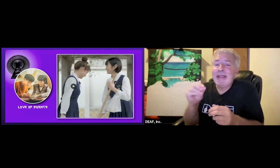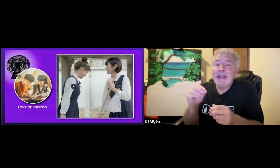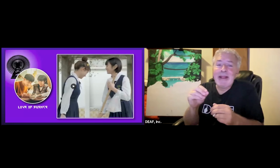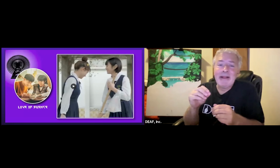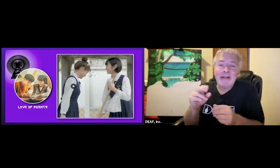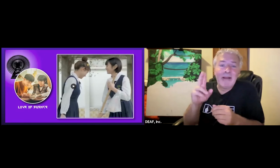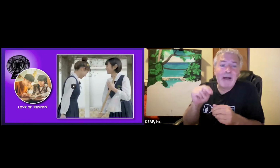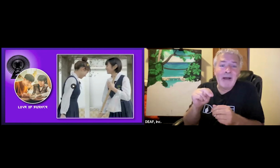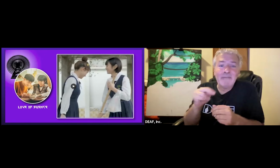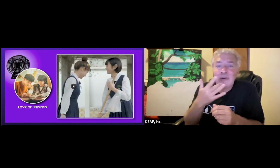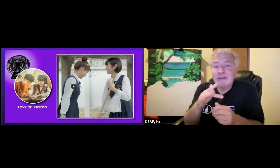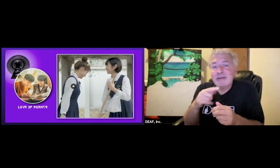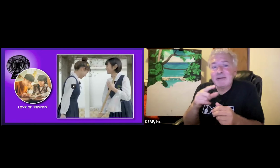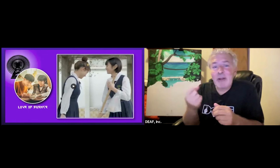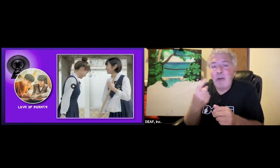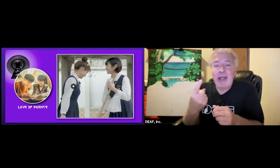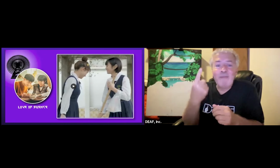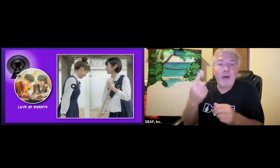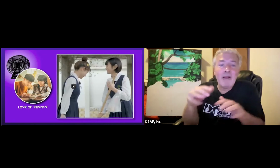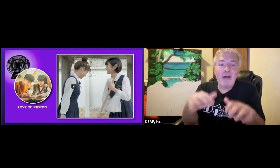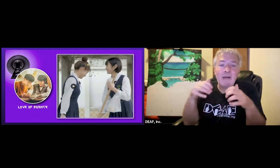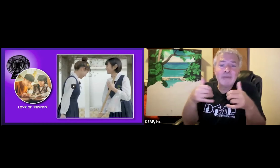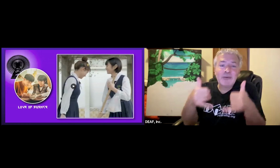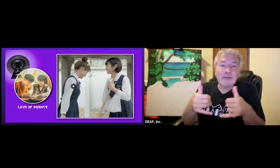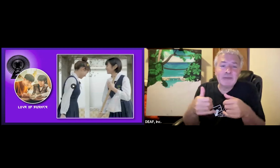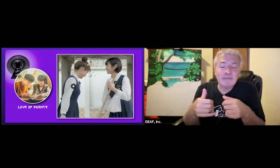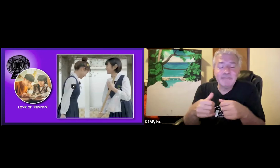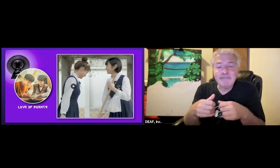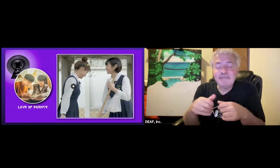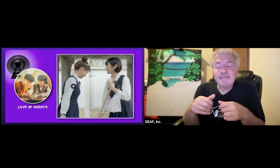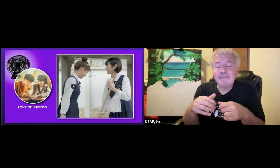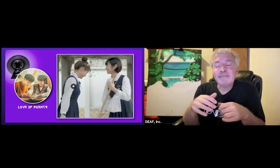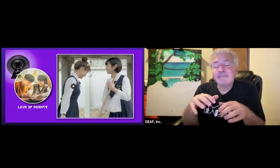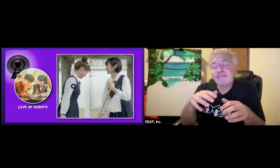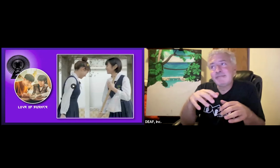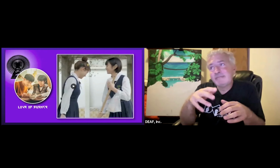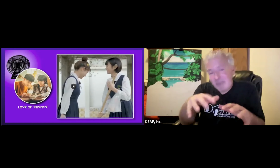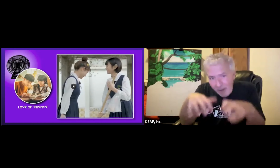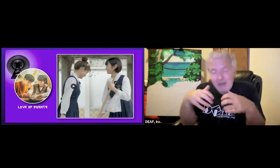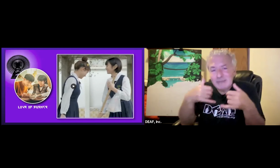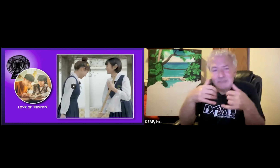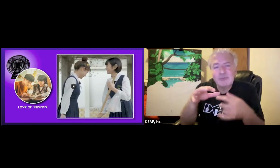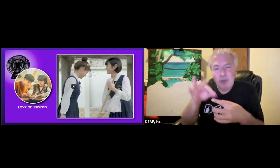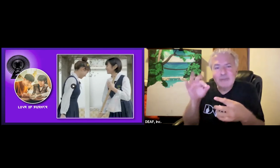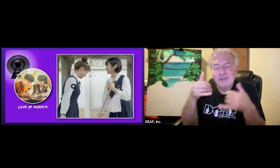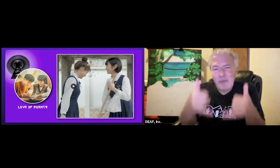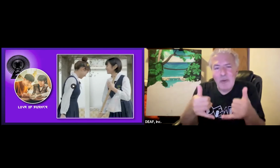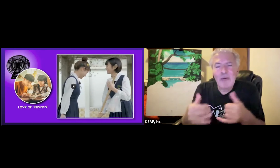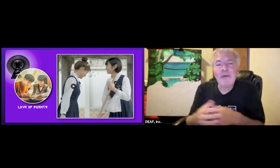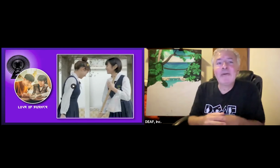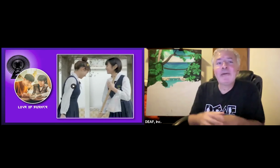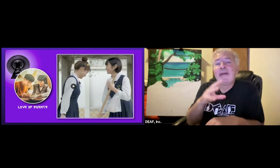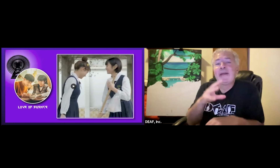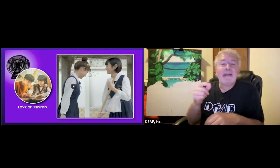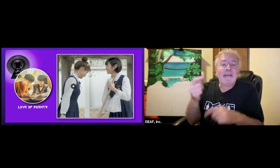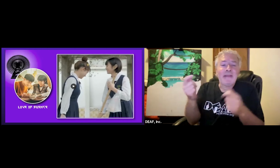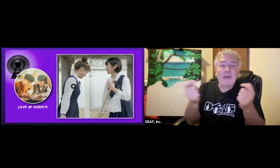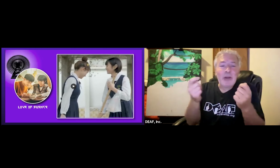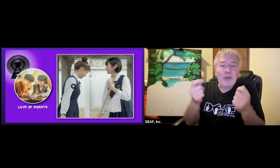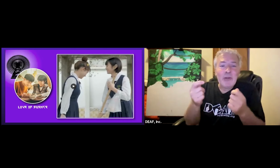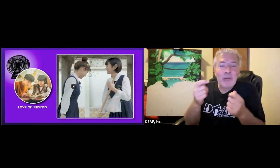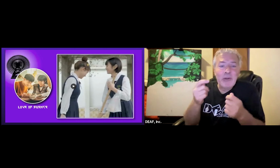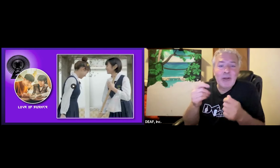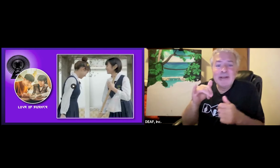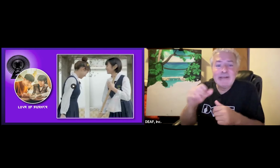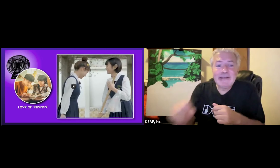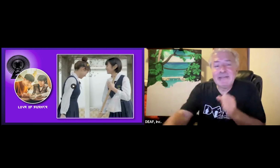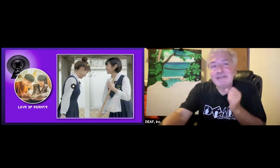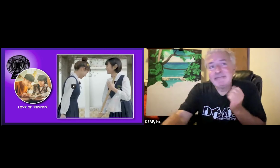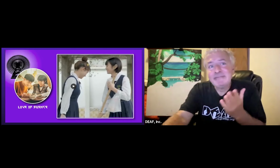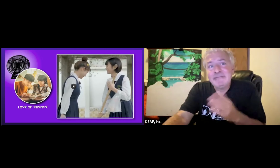And unfortunately, only one could be chosen for the audience choice award. And the winner is ...